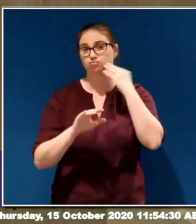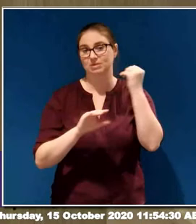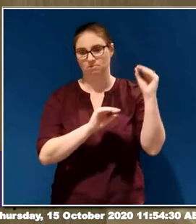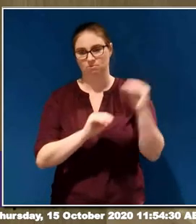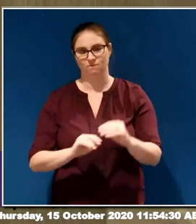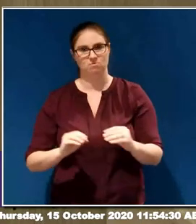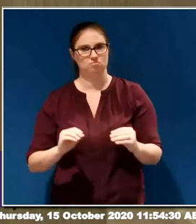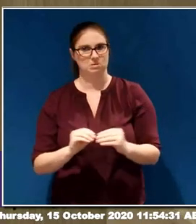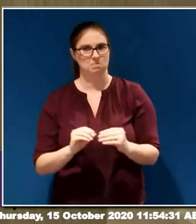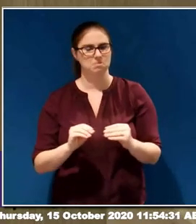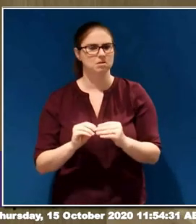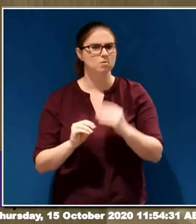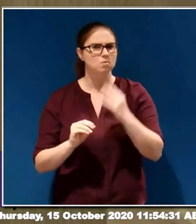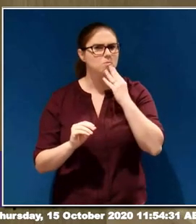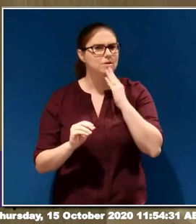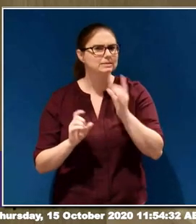The beginning of 2019.